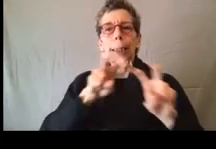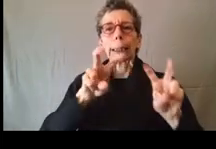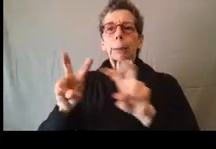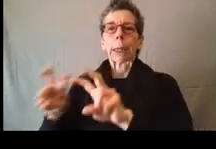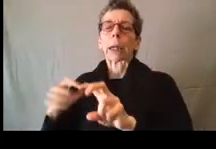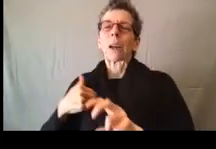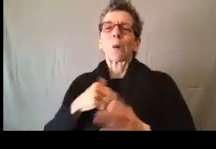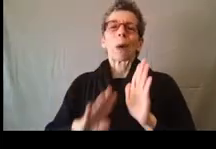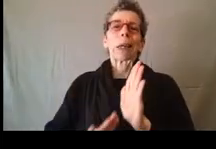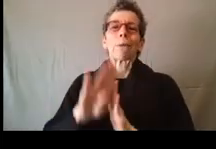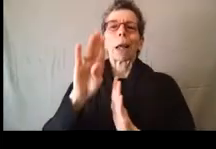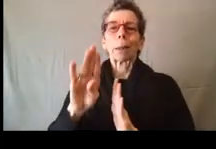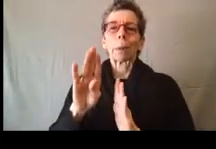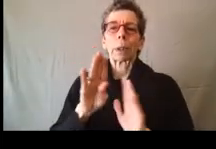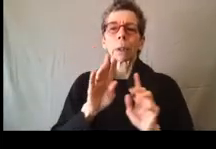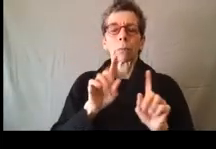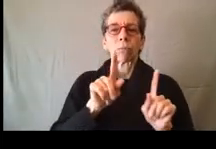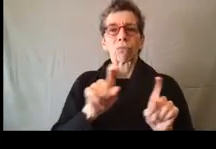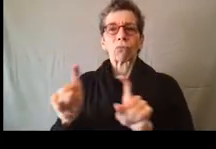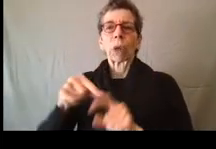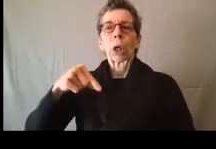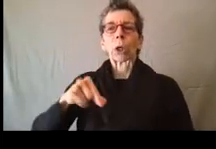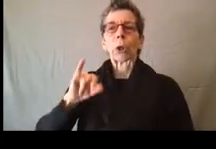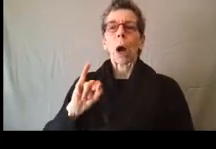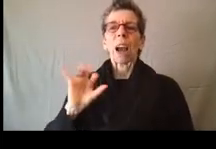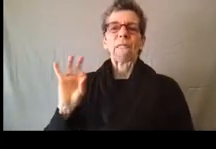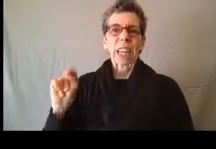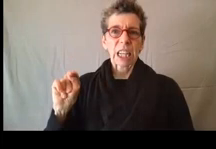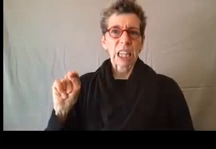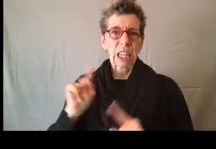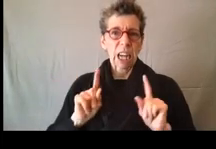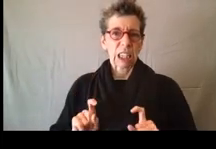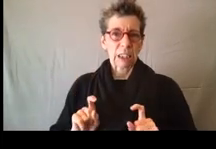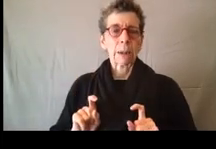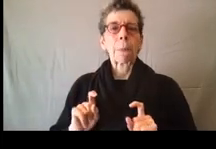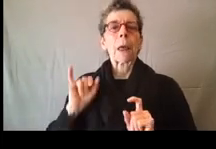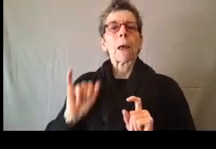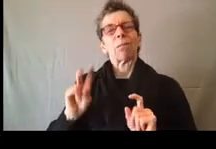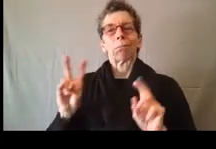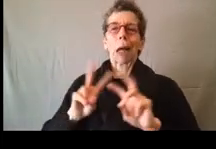that Meera will discuss, called the QI FIT, and this is an assessment tool to assess and